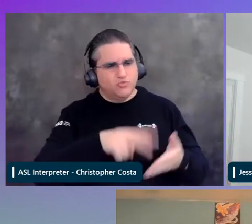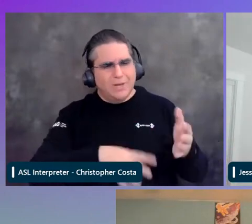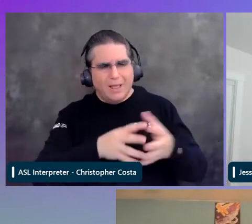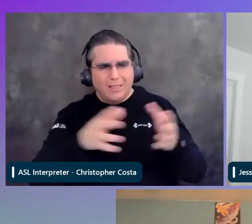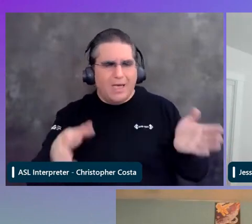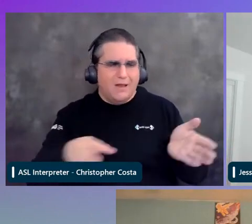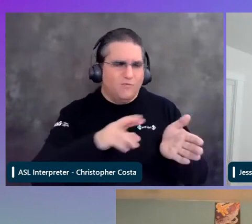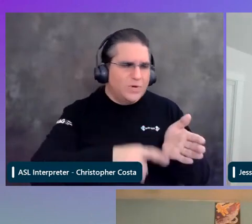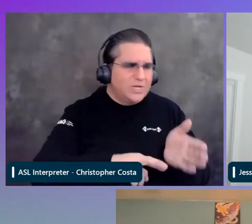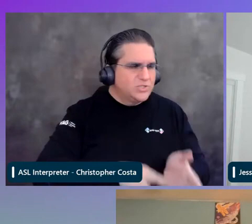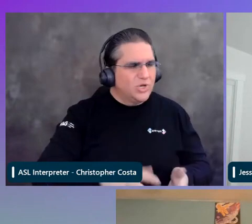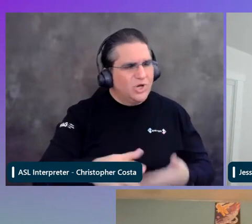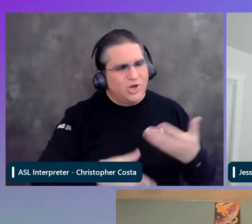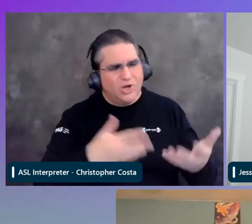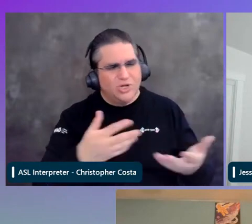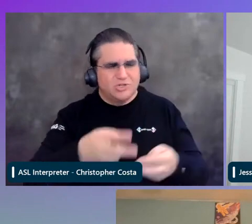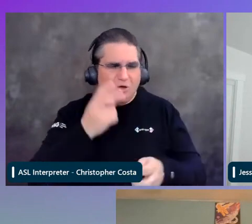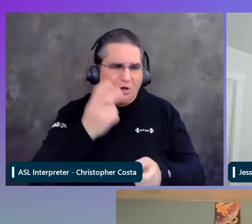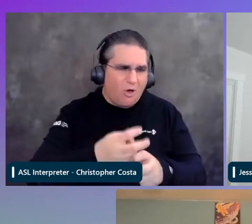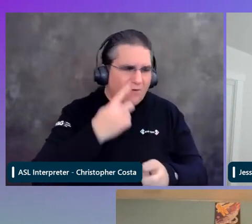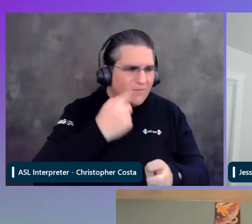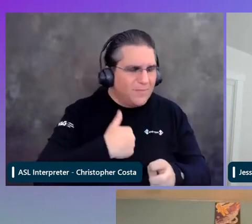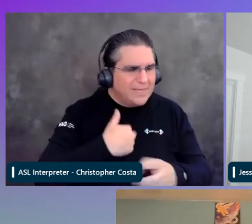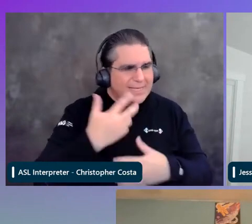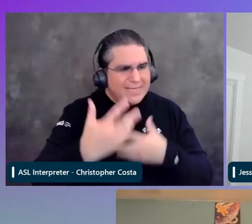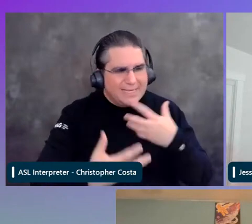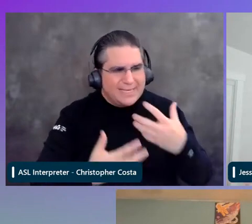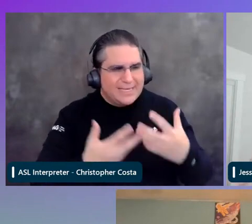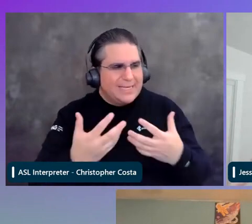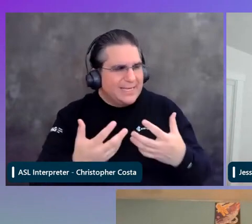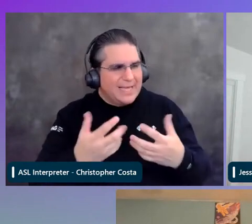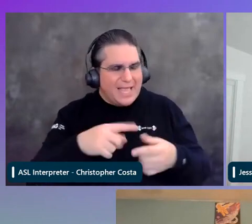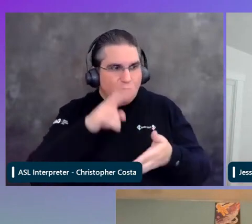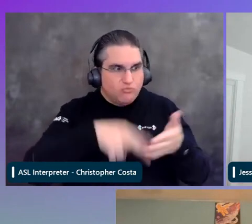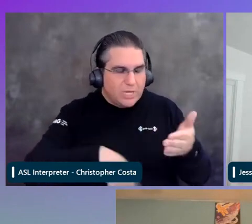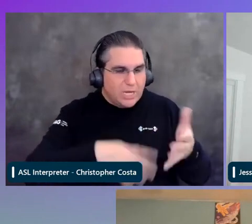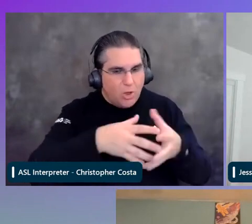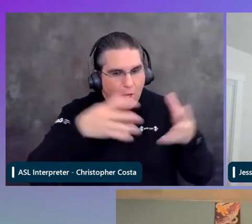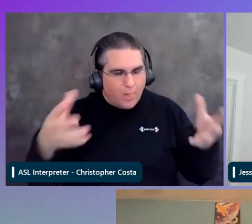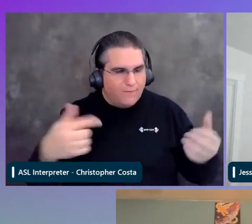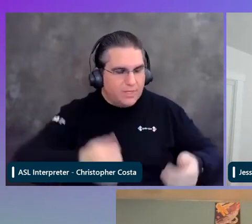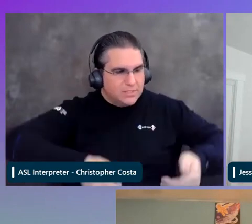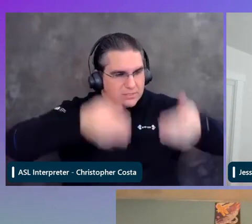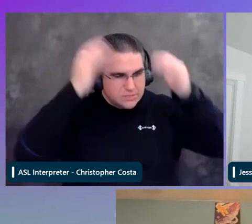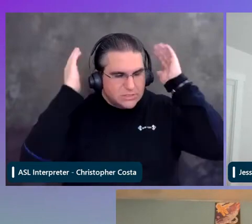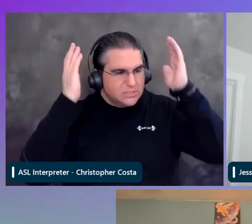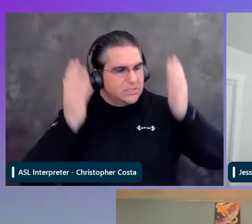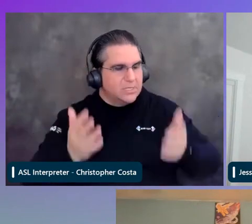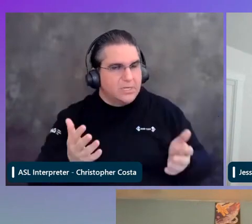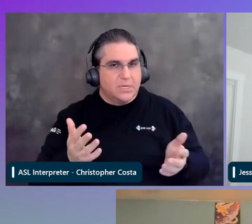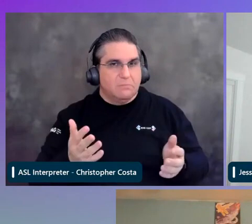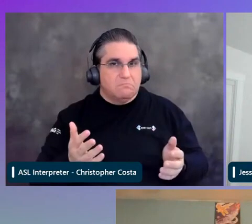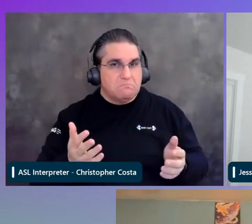was it's really hard for me to read all of this for whatever